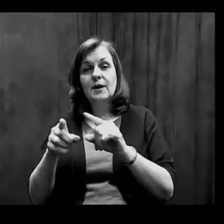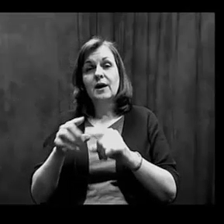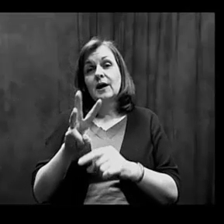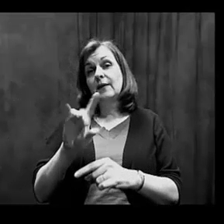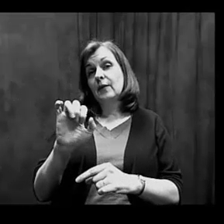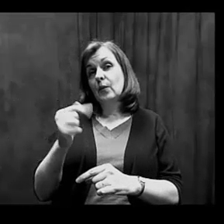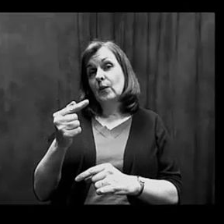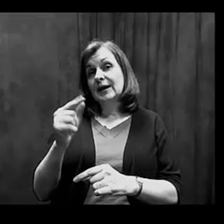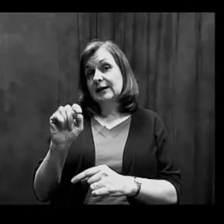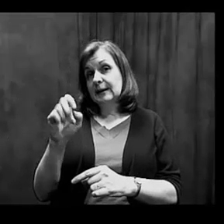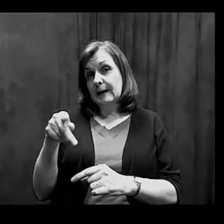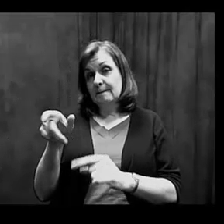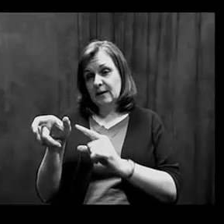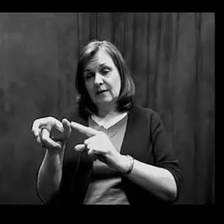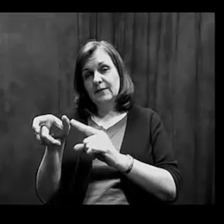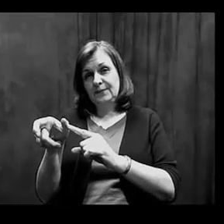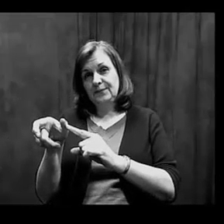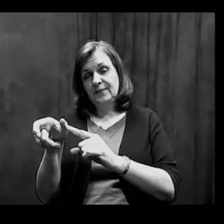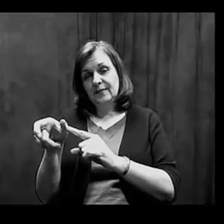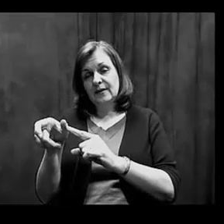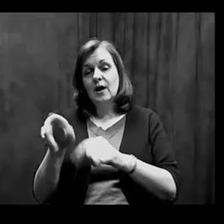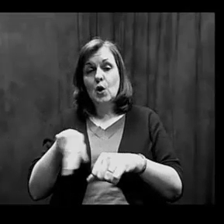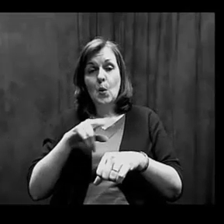but when we look at wing tip development